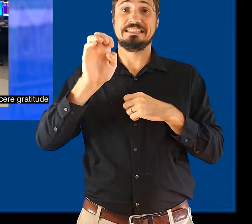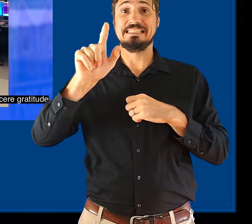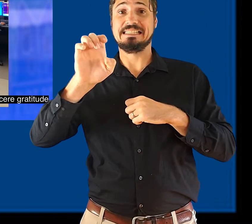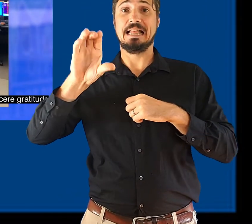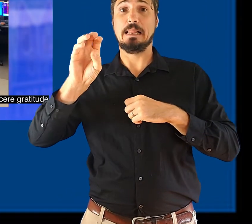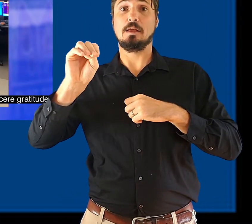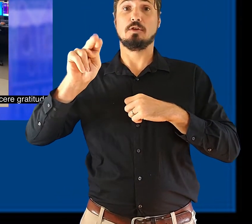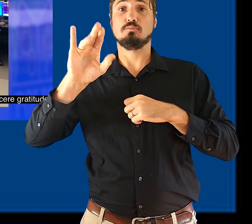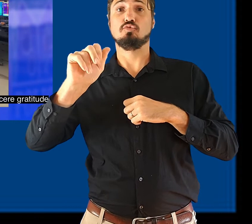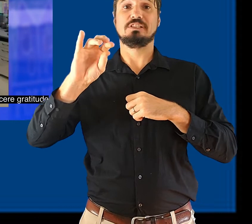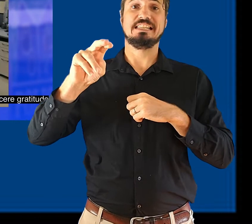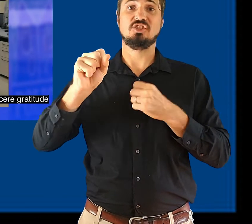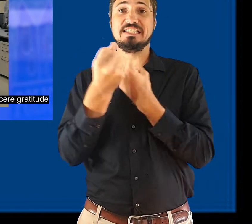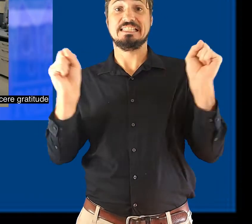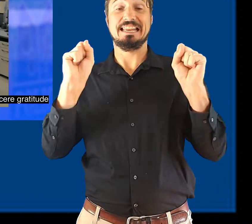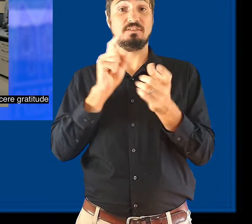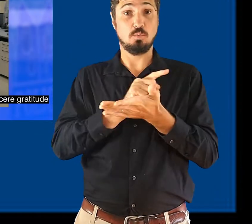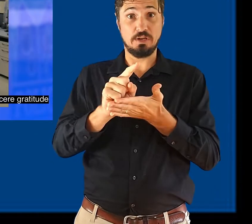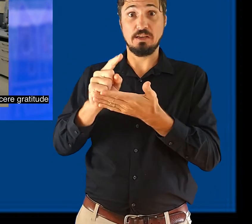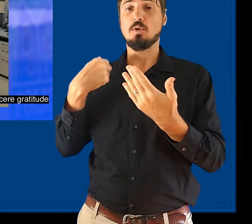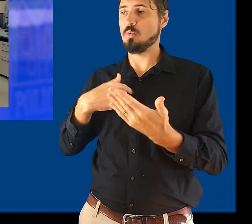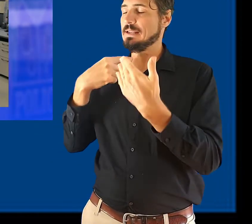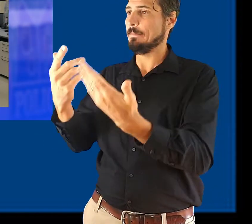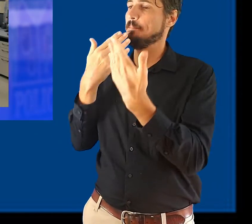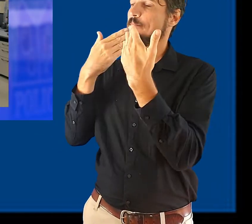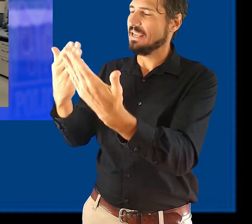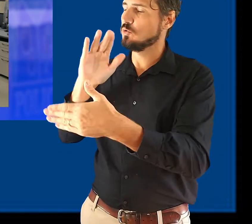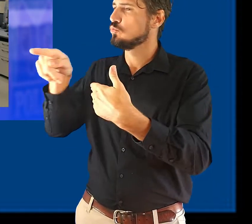to help protect our community from harm and keep everyone safe.